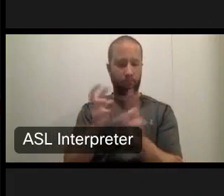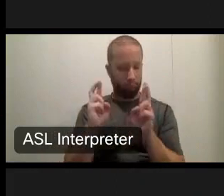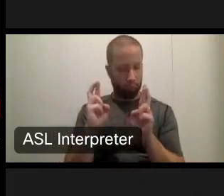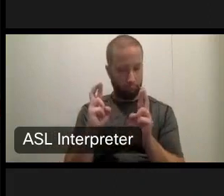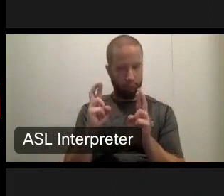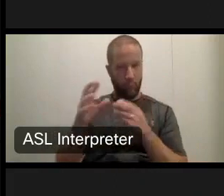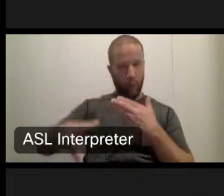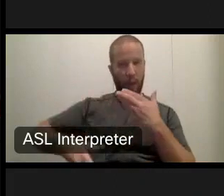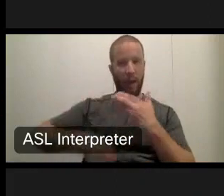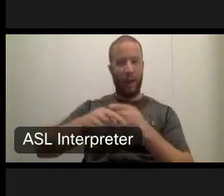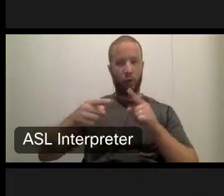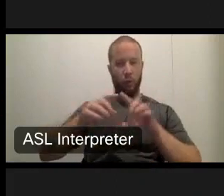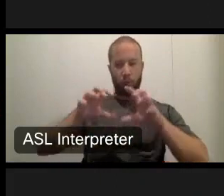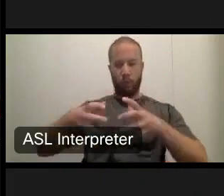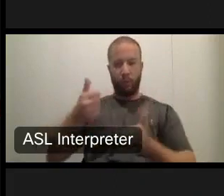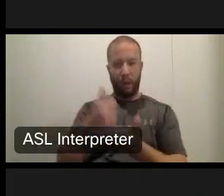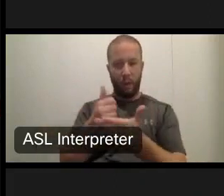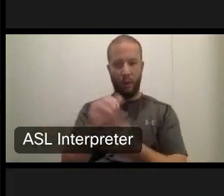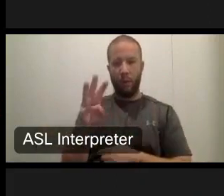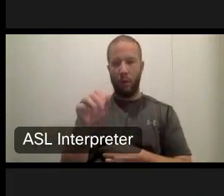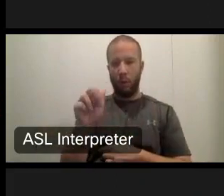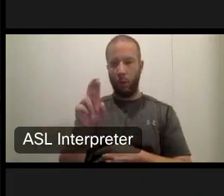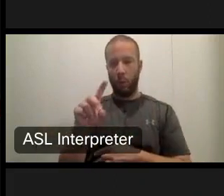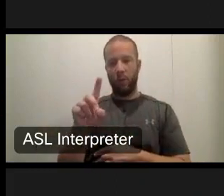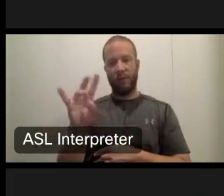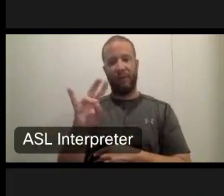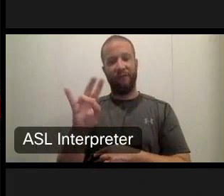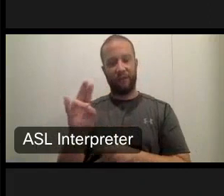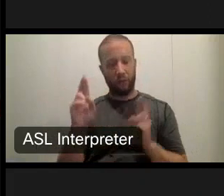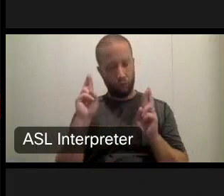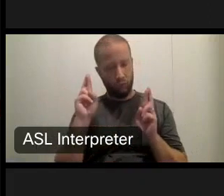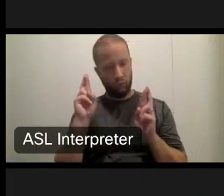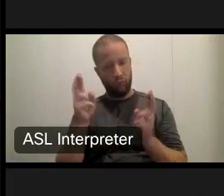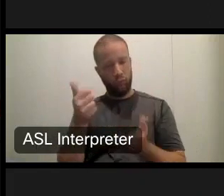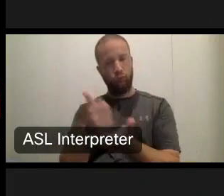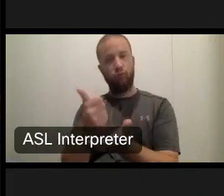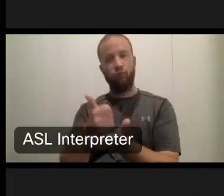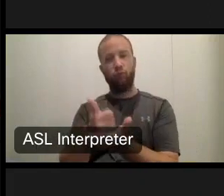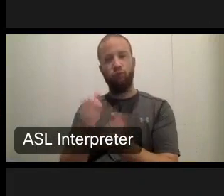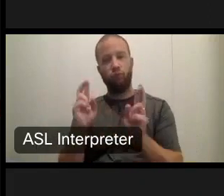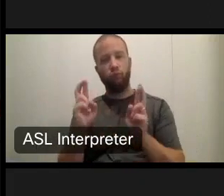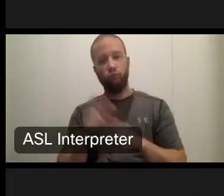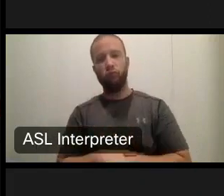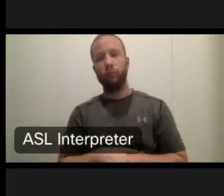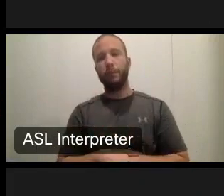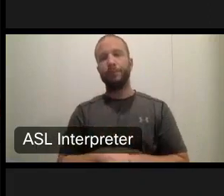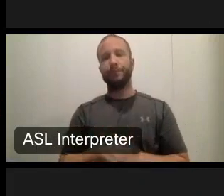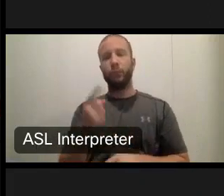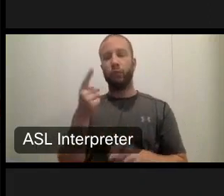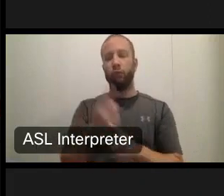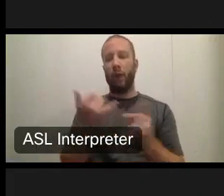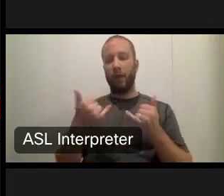will serve the ward 7 route and those vehicles um we are in the process of evaluating a pilot